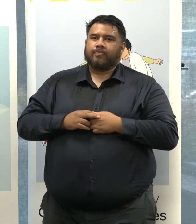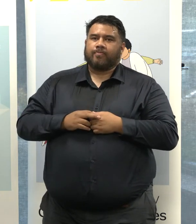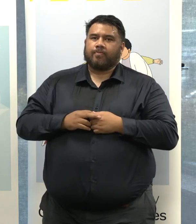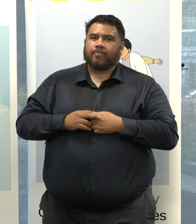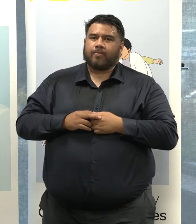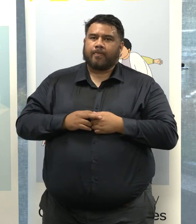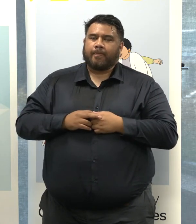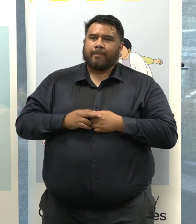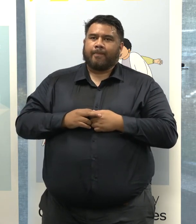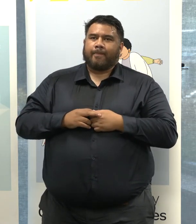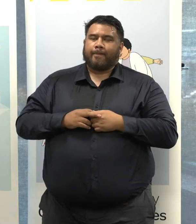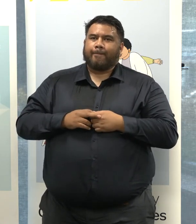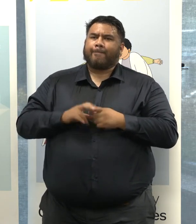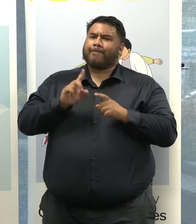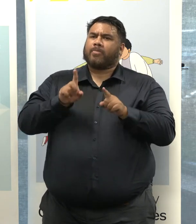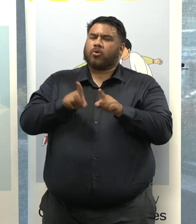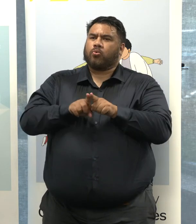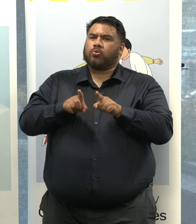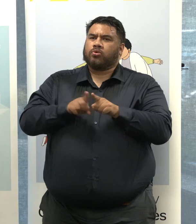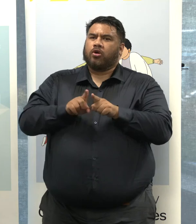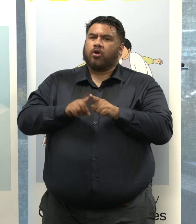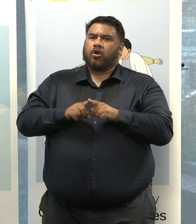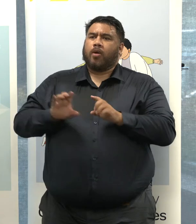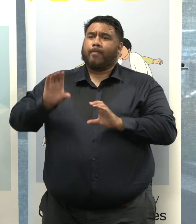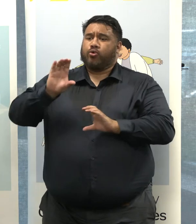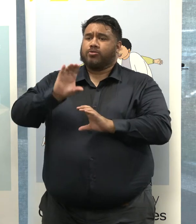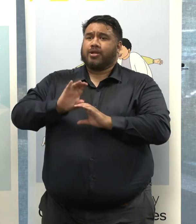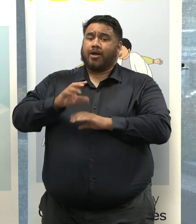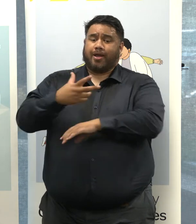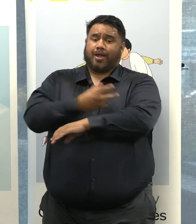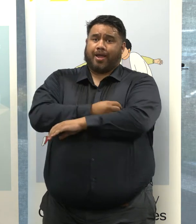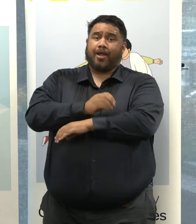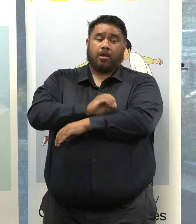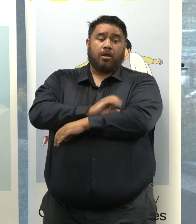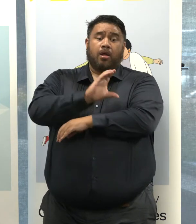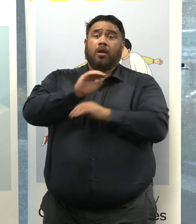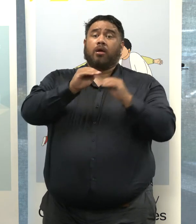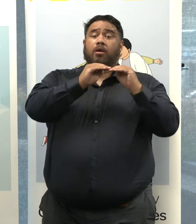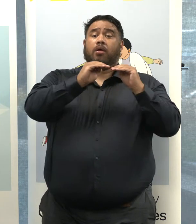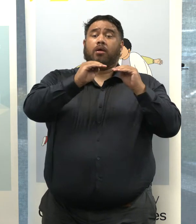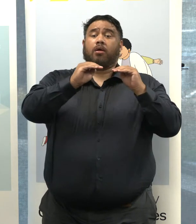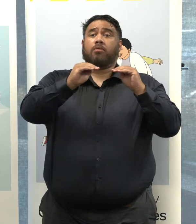There is increasing evidence of that.